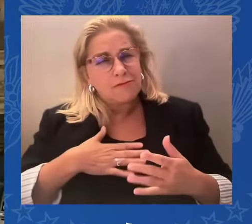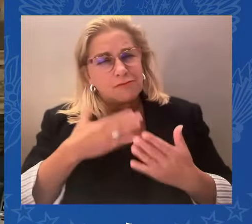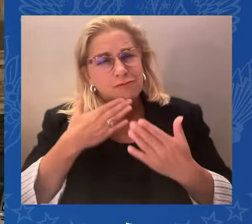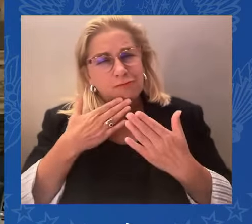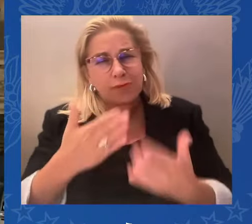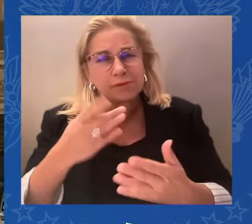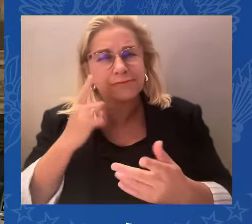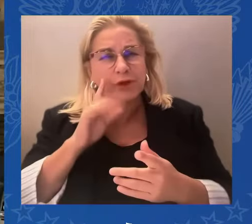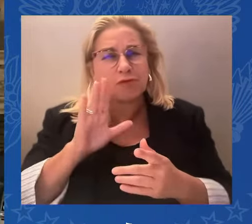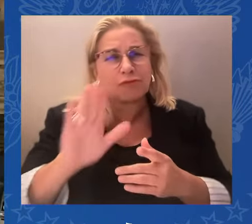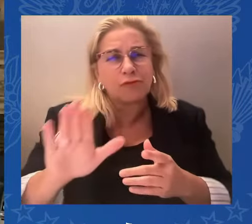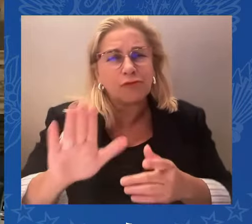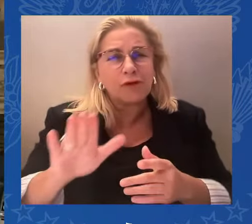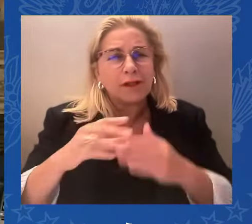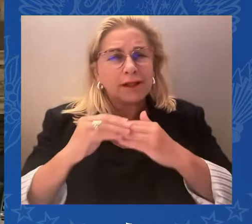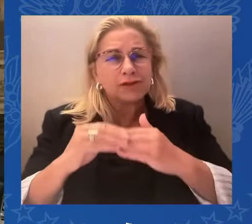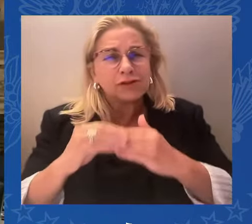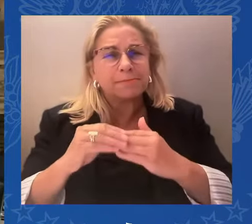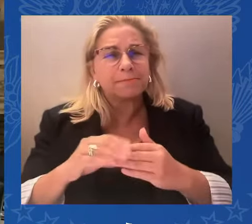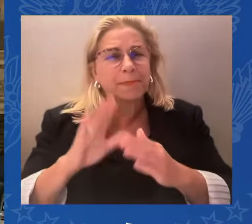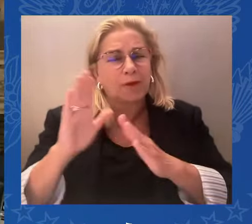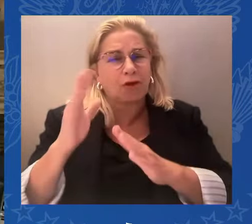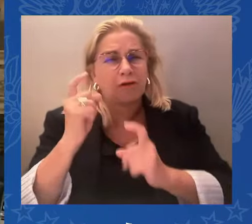Friends, we are meeting at a time